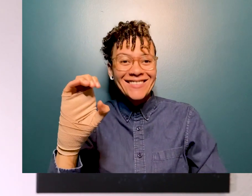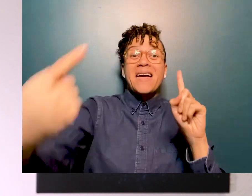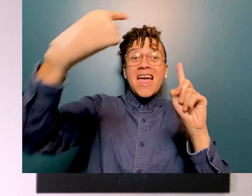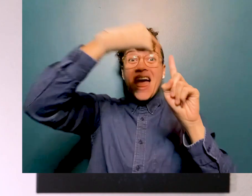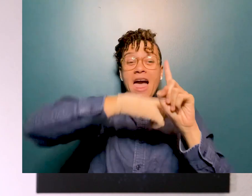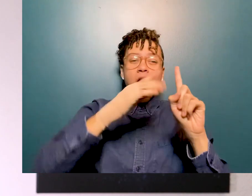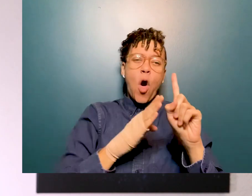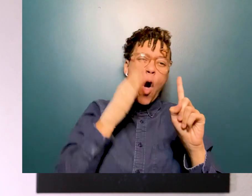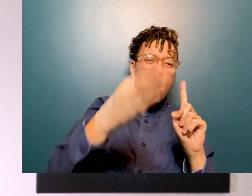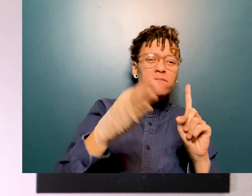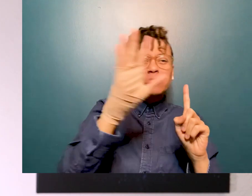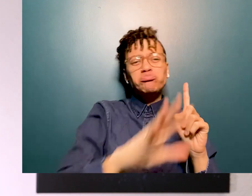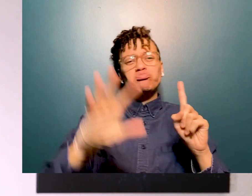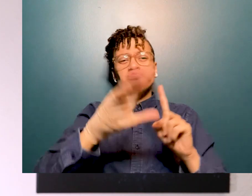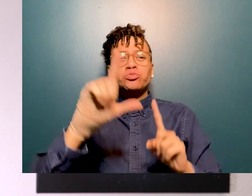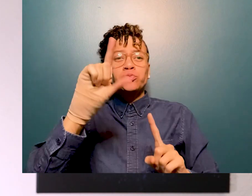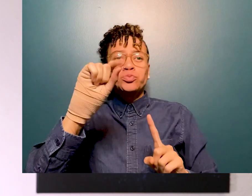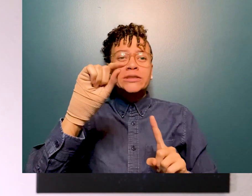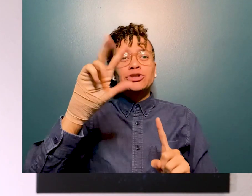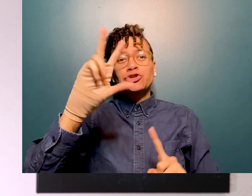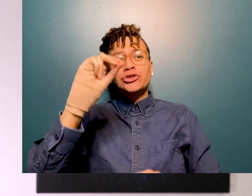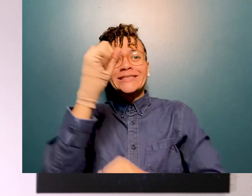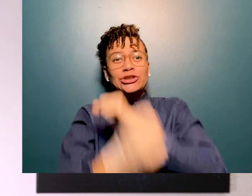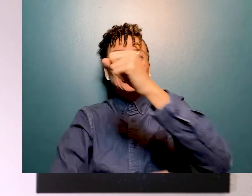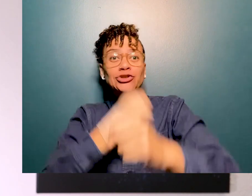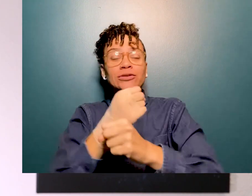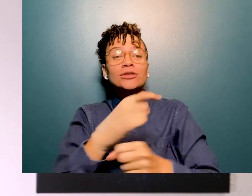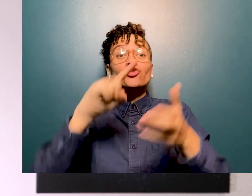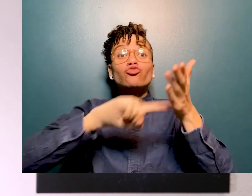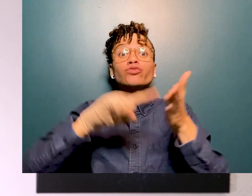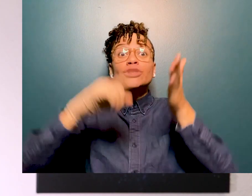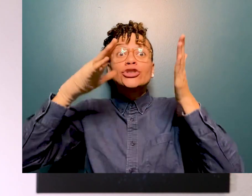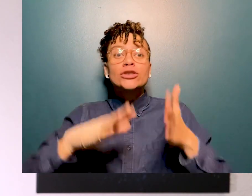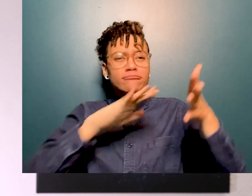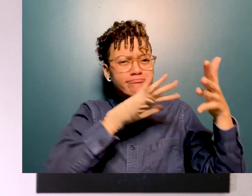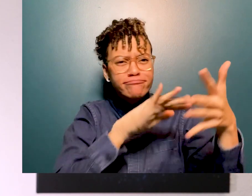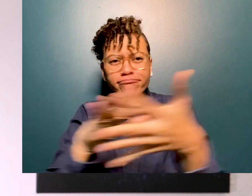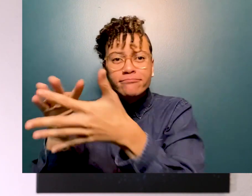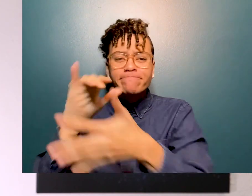Greco-Roman astrological traditions, what they discovered is that Whole Sign Houses